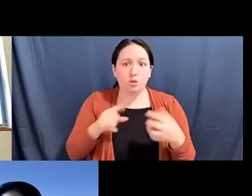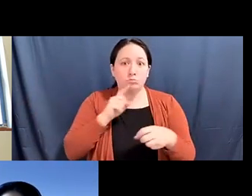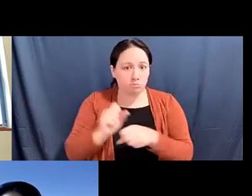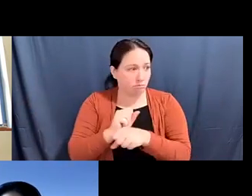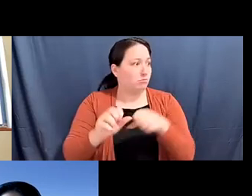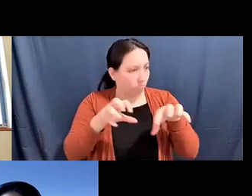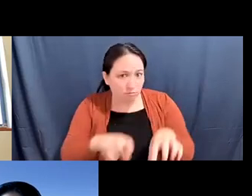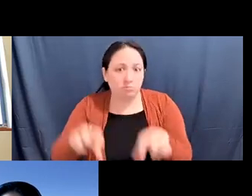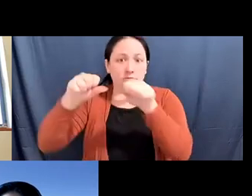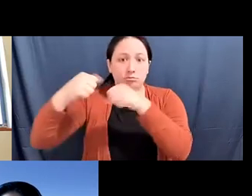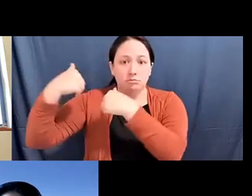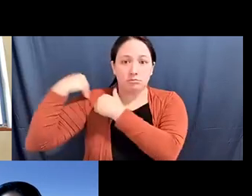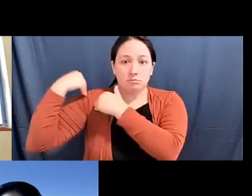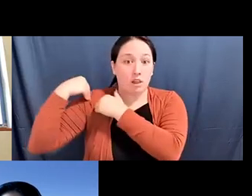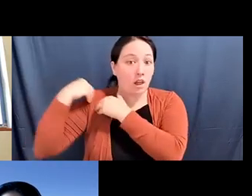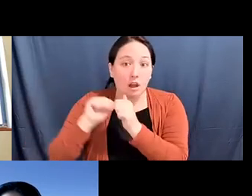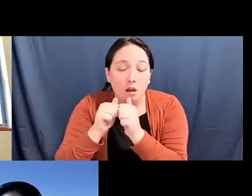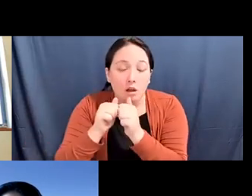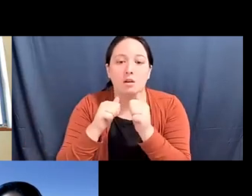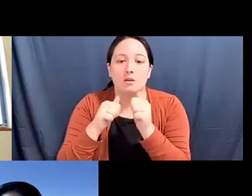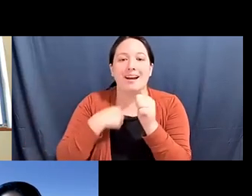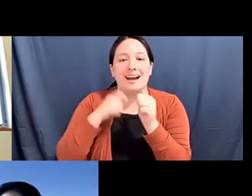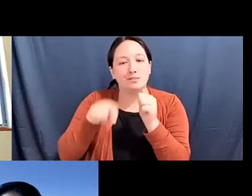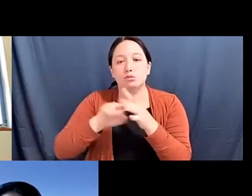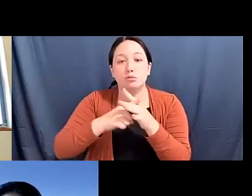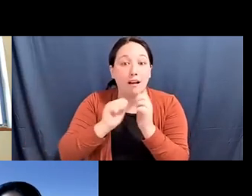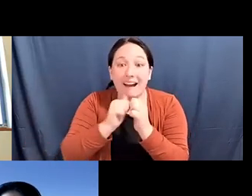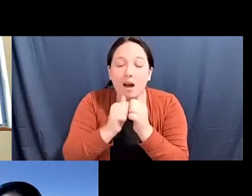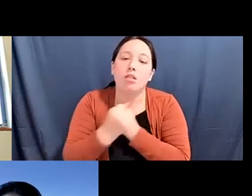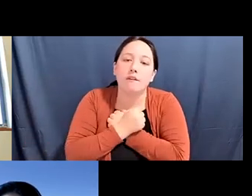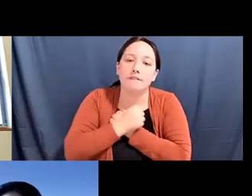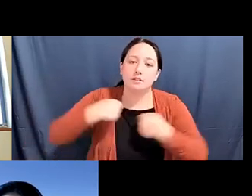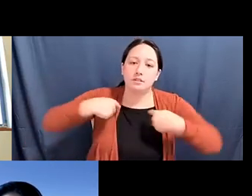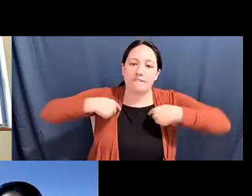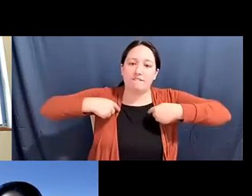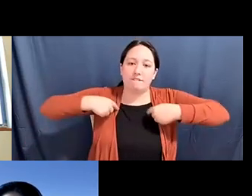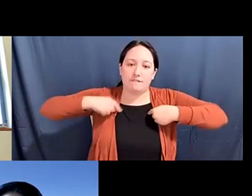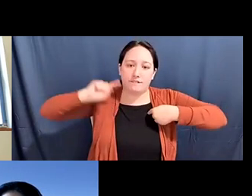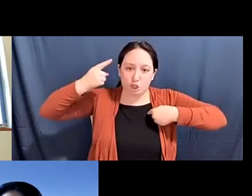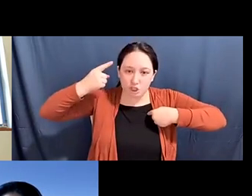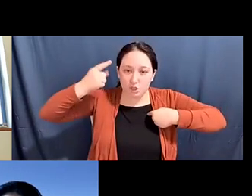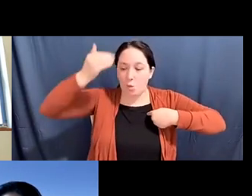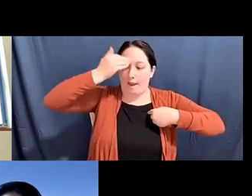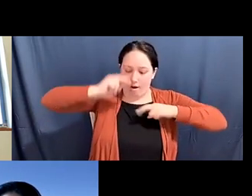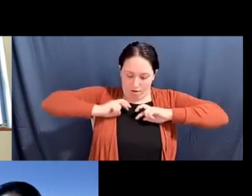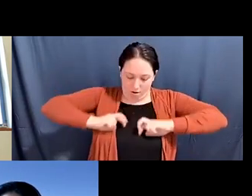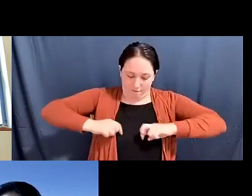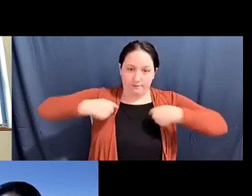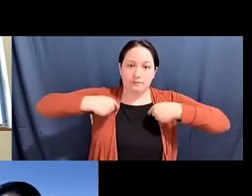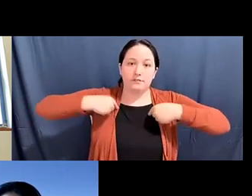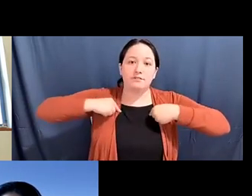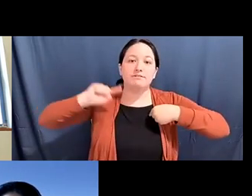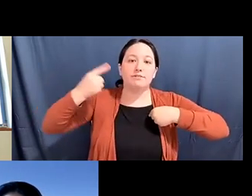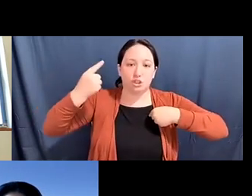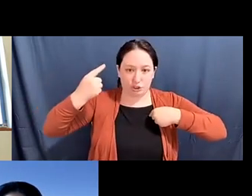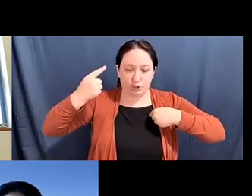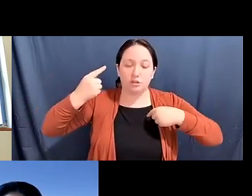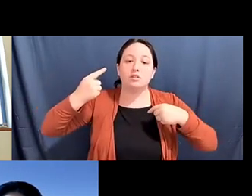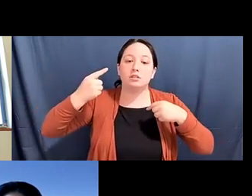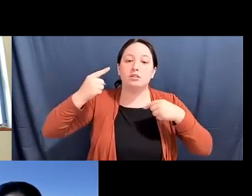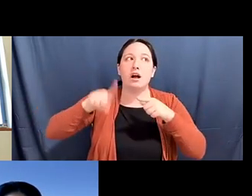pam tau lee: is that it has to start with a love of yourself and an understanding and awareness of yourself and to be able to bring all of that together